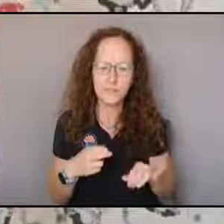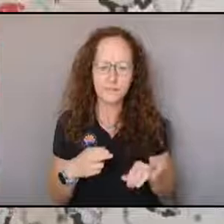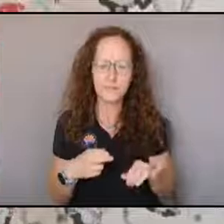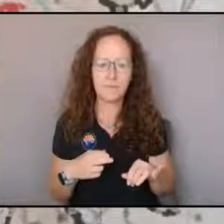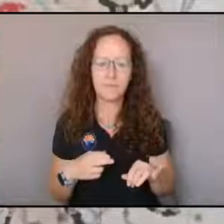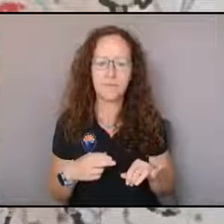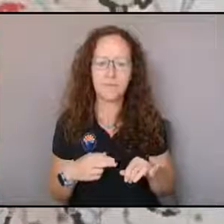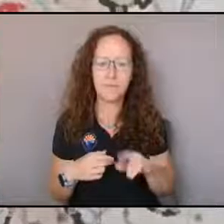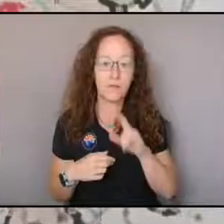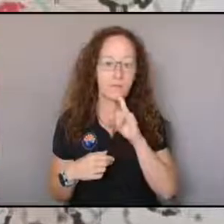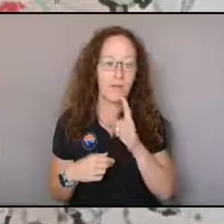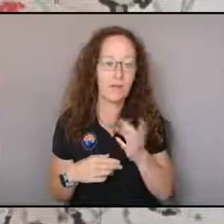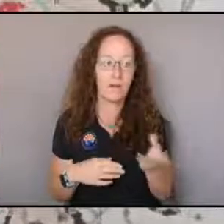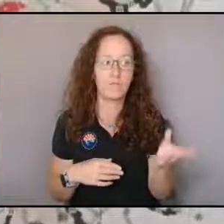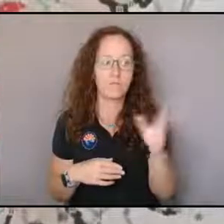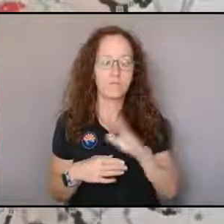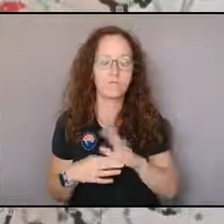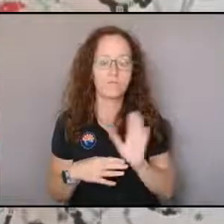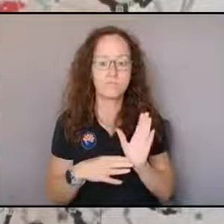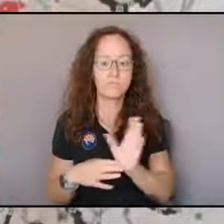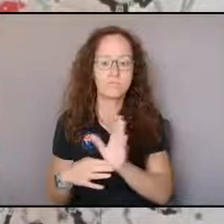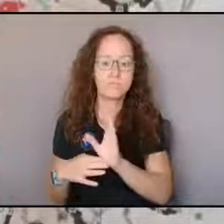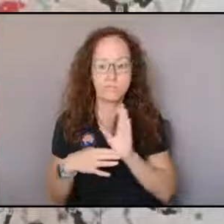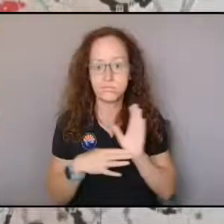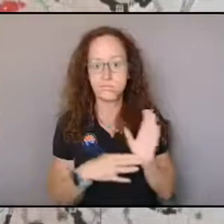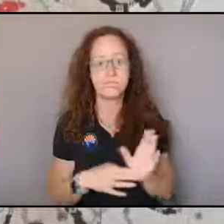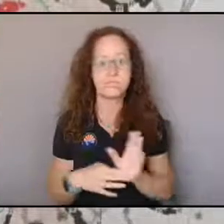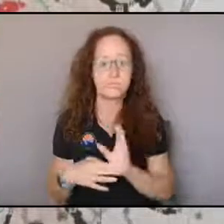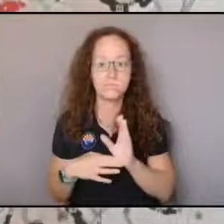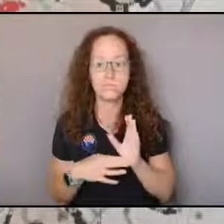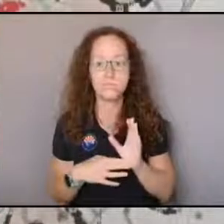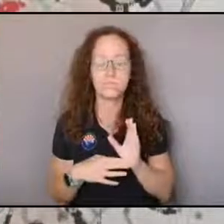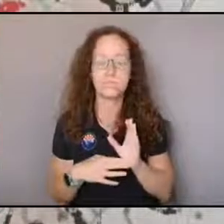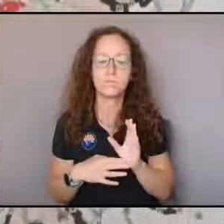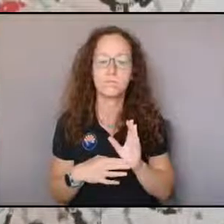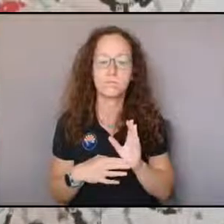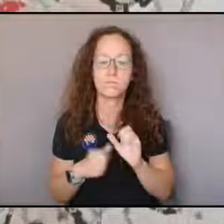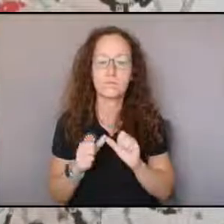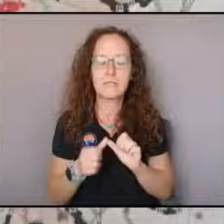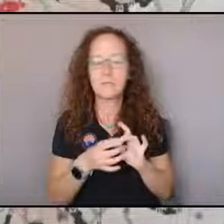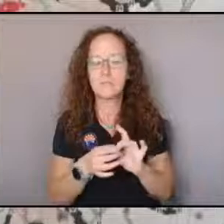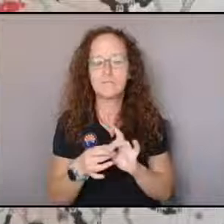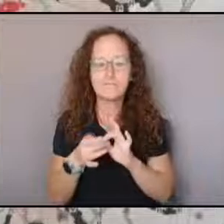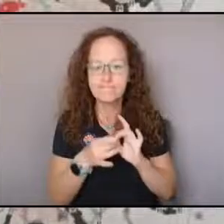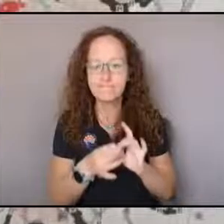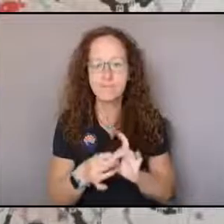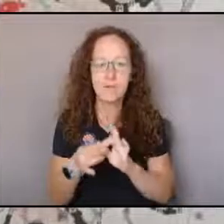IT'S DEFINITELY BEEN A VERY BUSY DAY IN TERMS OF CONTINUING OUR COLLABORATION AND WORK WITH OUR STATE